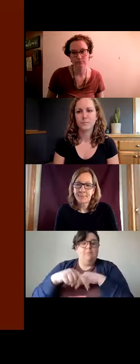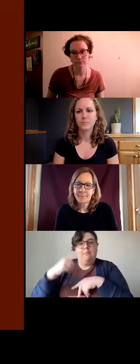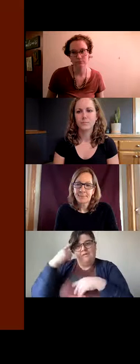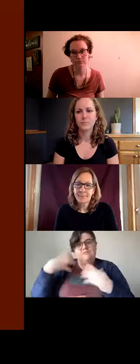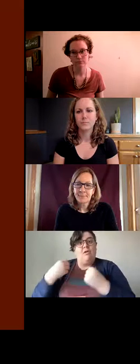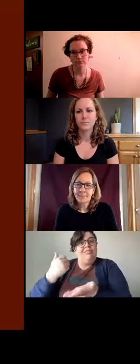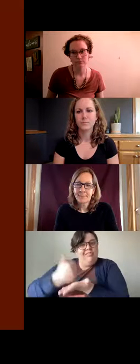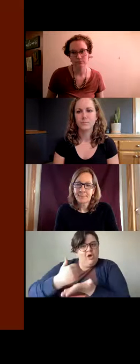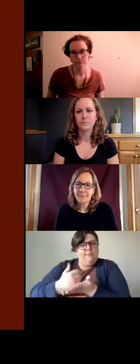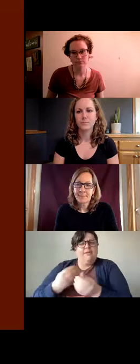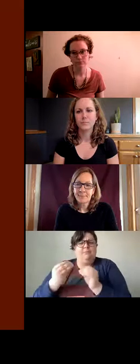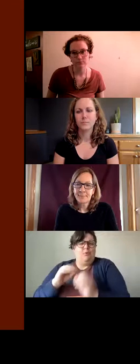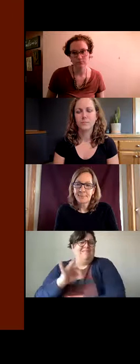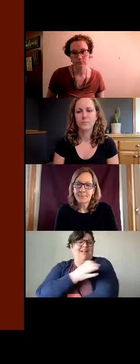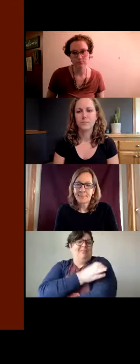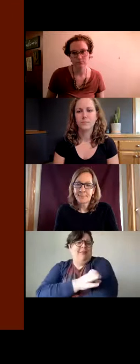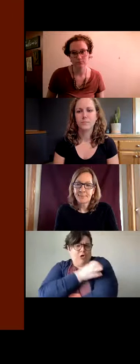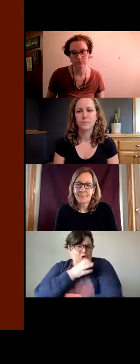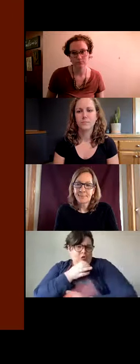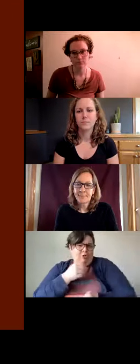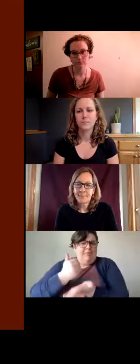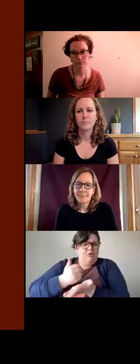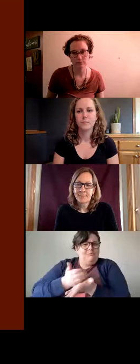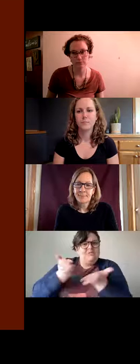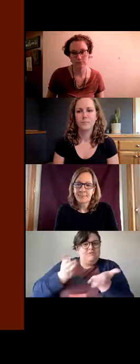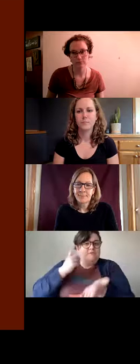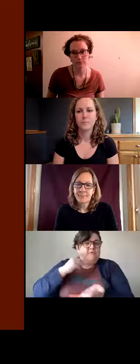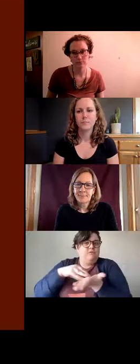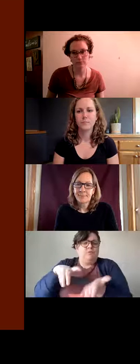a few times a week to provide more intensive mental health therapy. That's more of a clinical